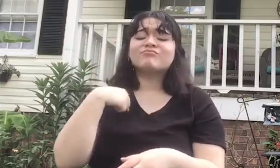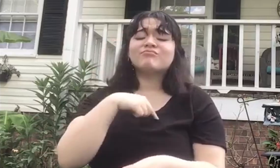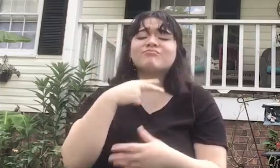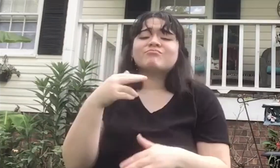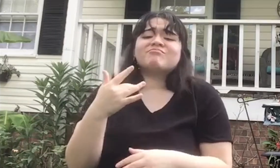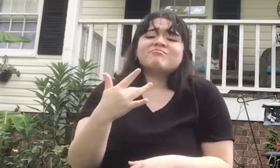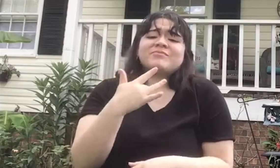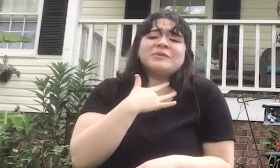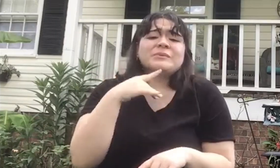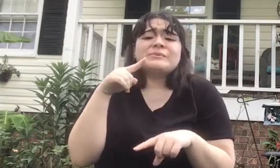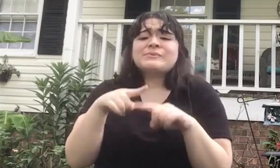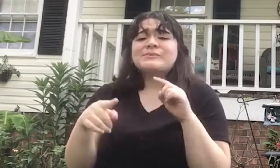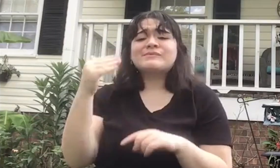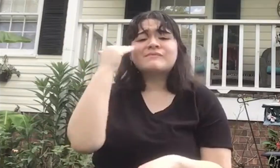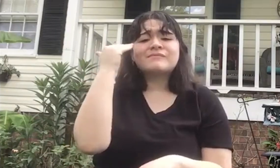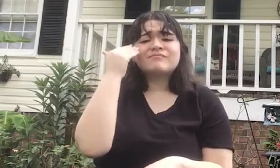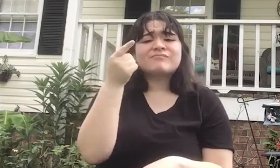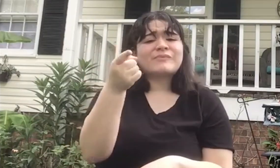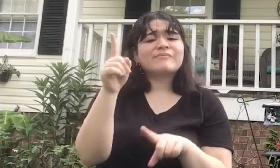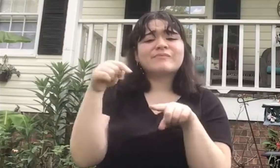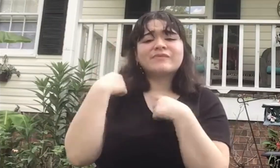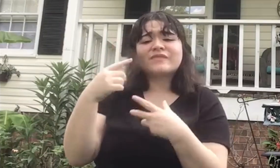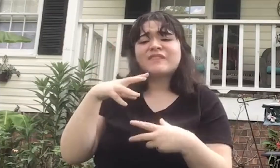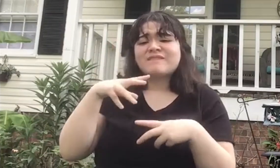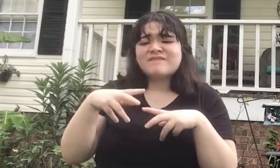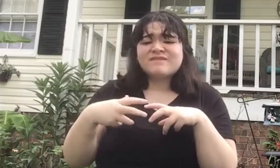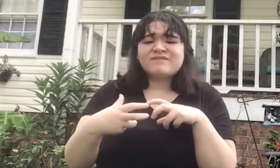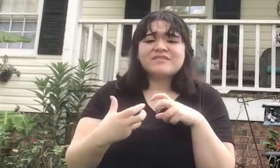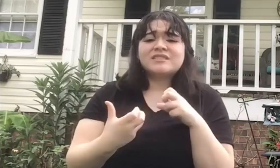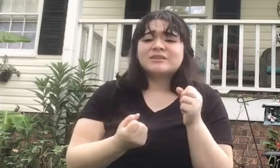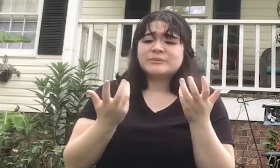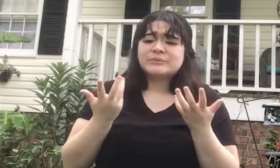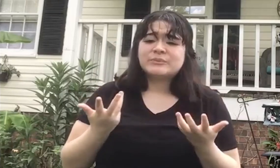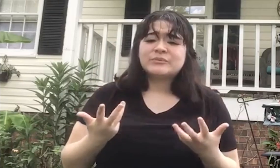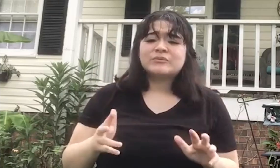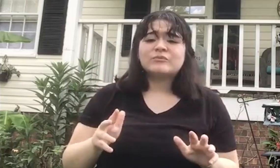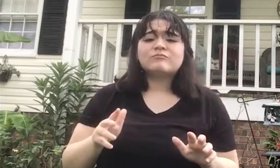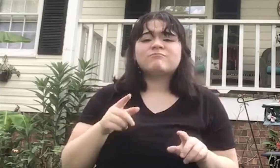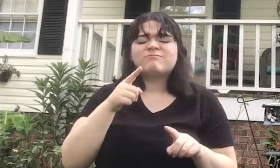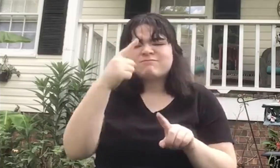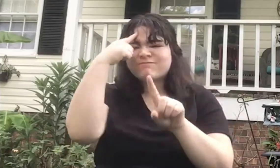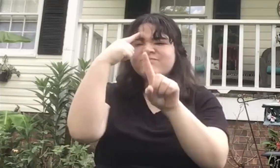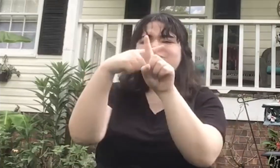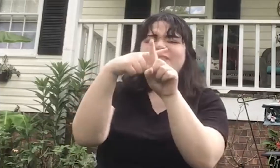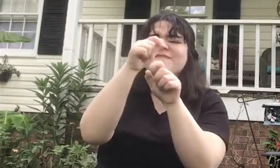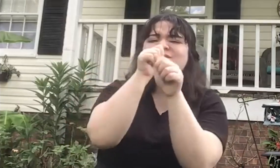our hearts go out to you. We can't begin to even know